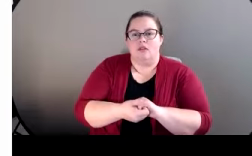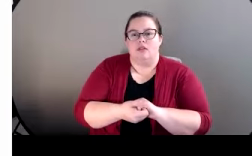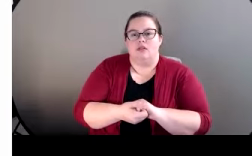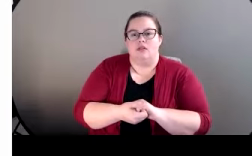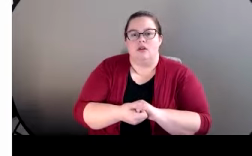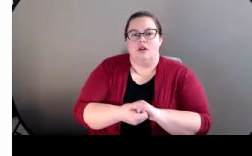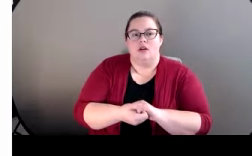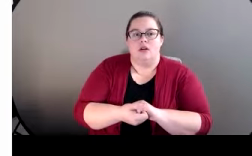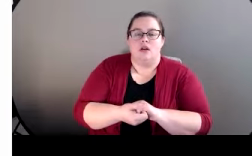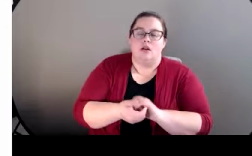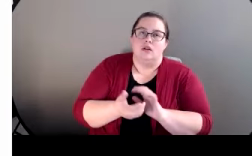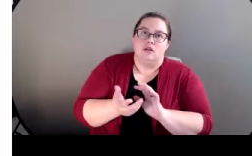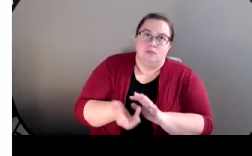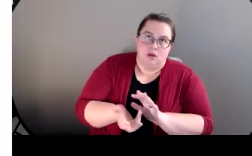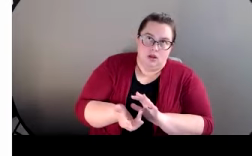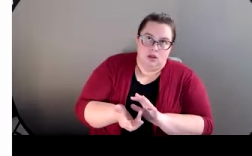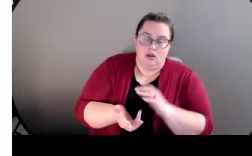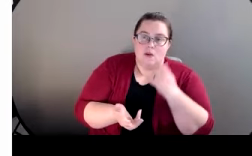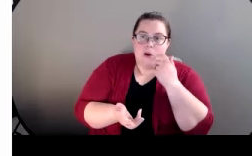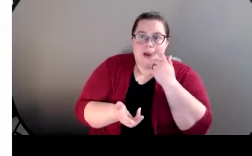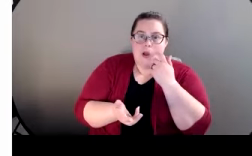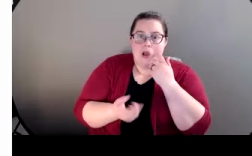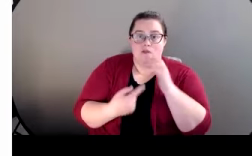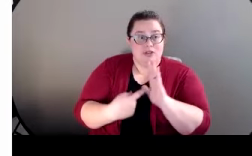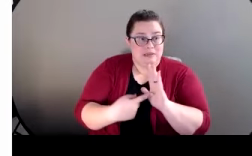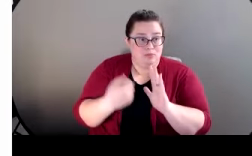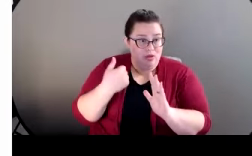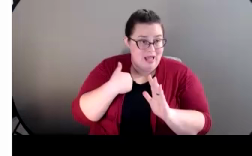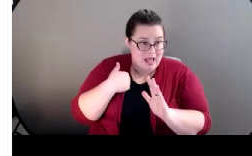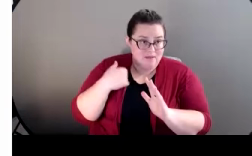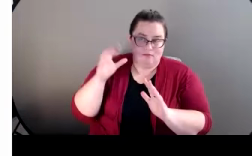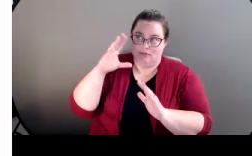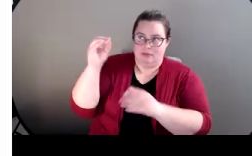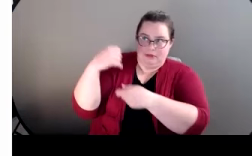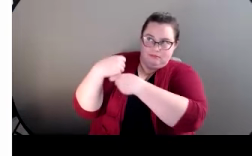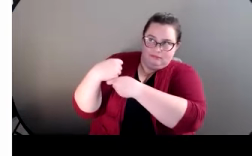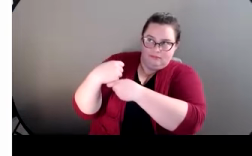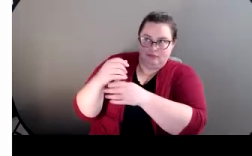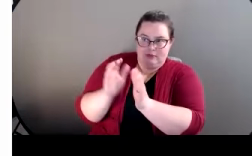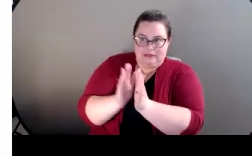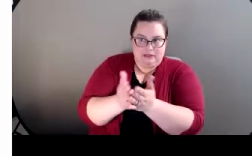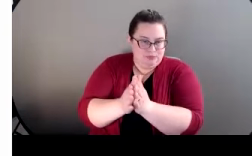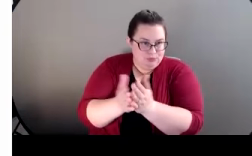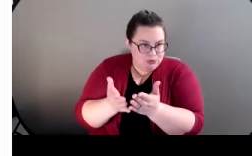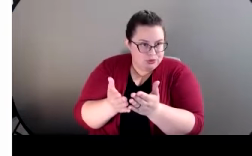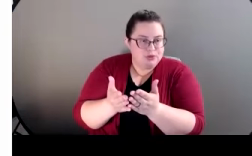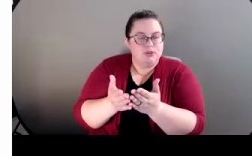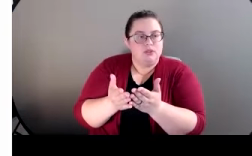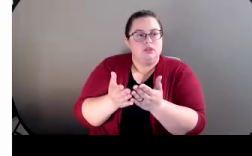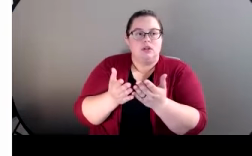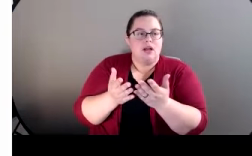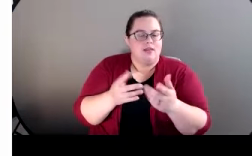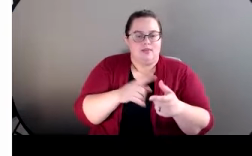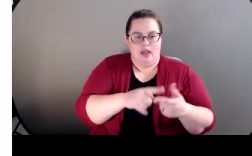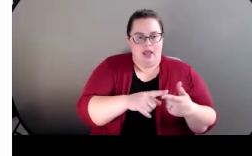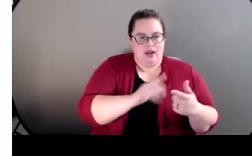But if, for example, you have a commercial textbook, you know, it's, you know, maybe the bookstore ran out of copies, maybe, you know,